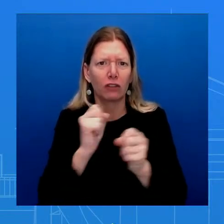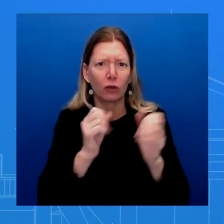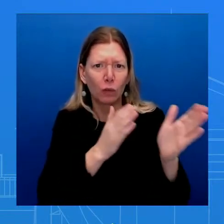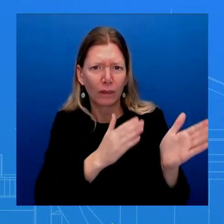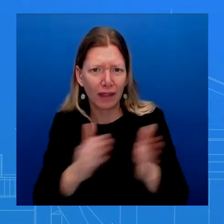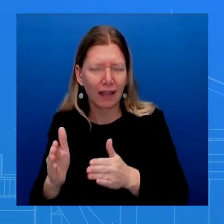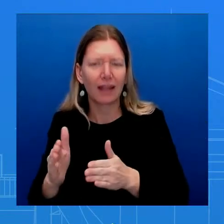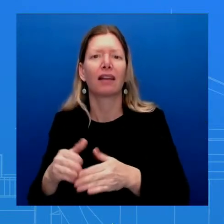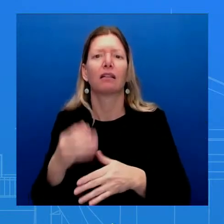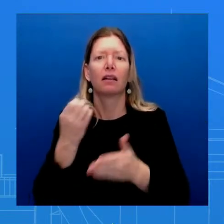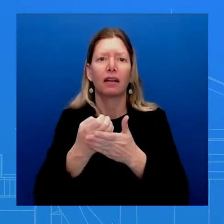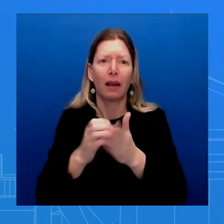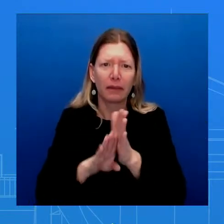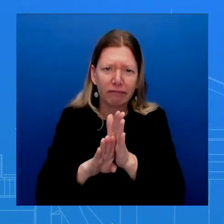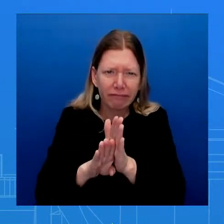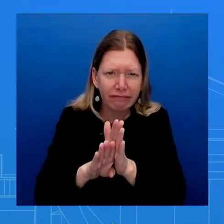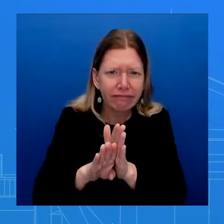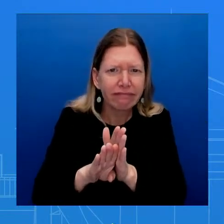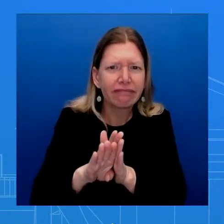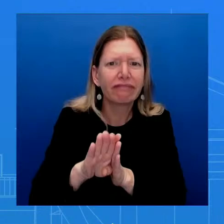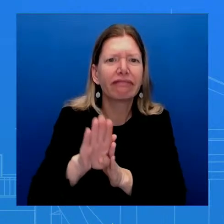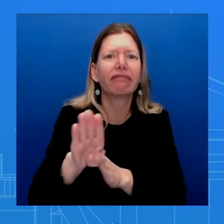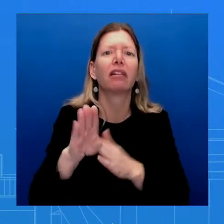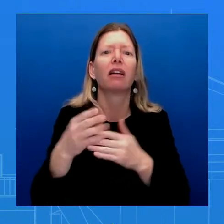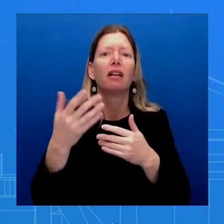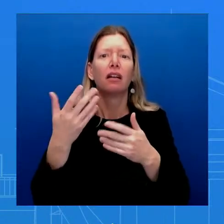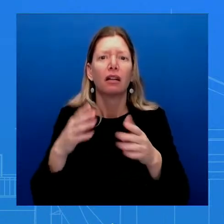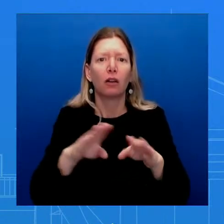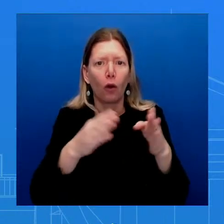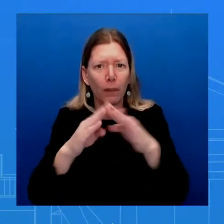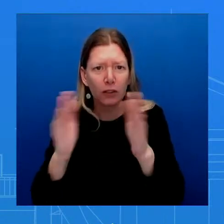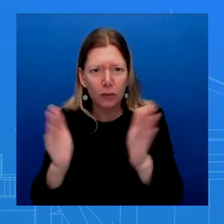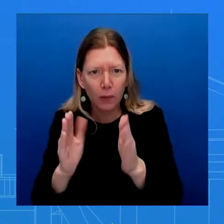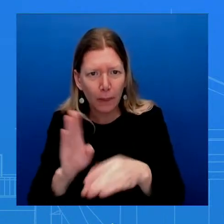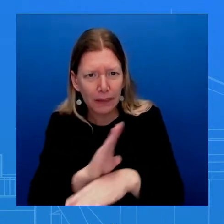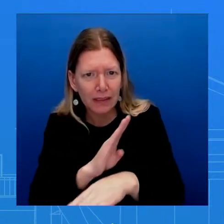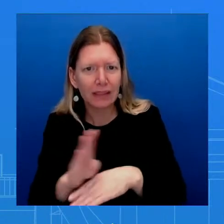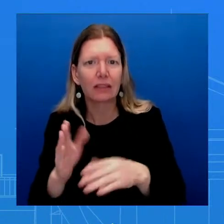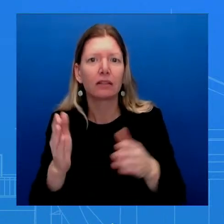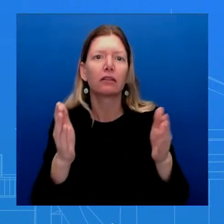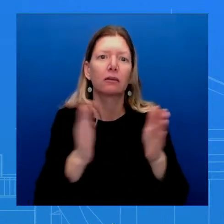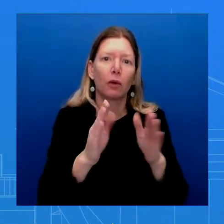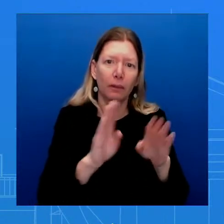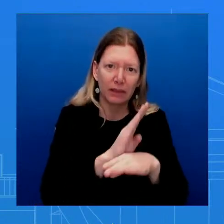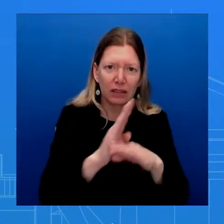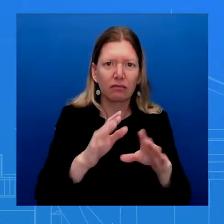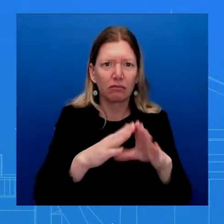And we understand what Americans have been feeling over the last two, three years. It's going to take some time. We get that.